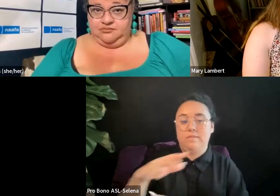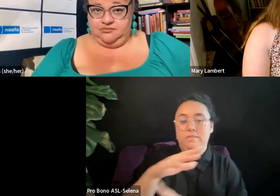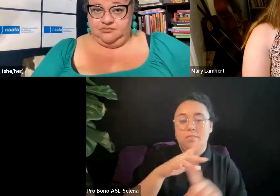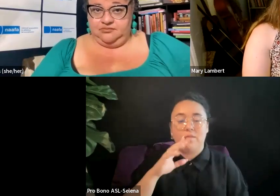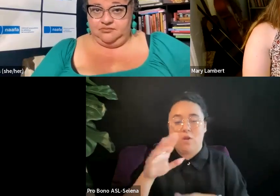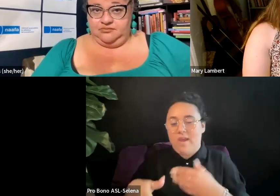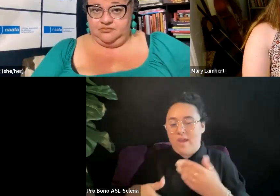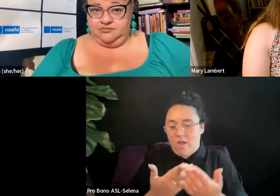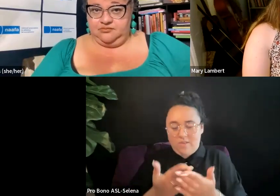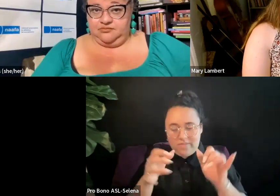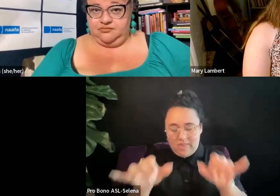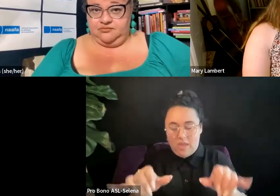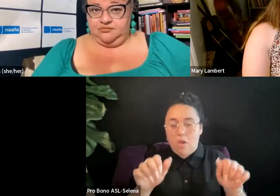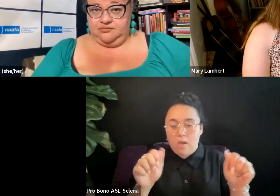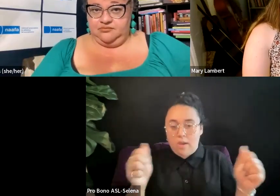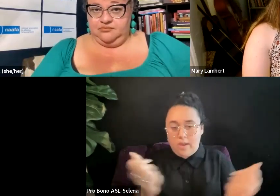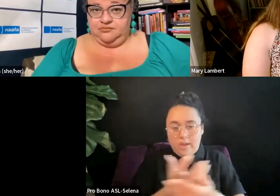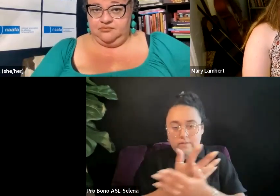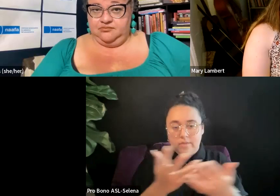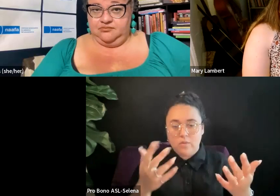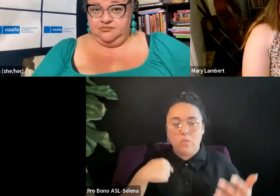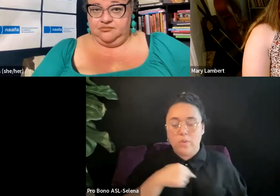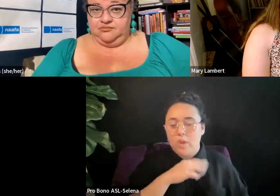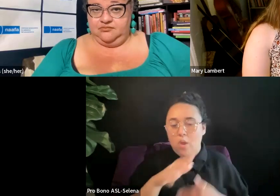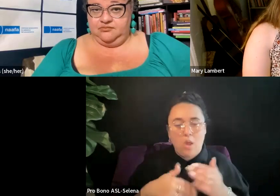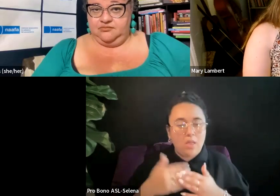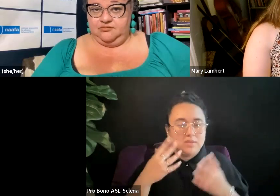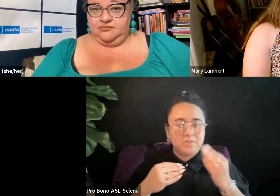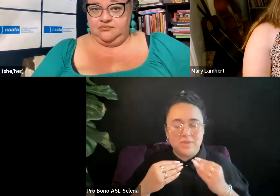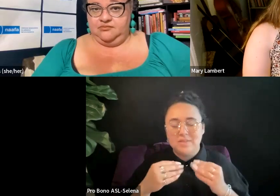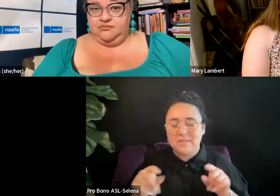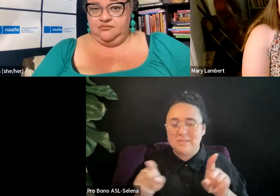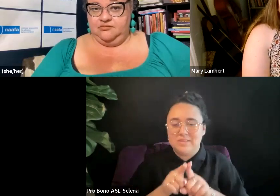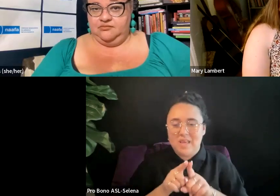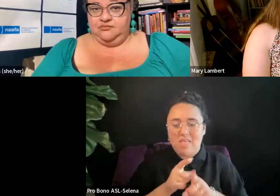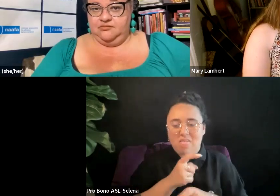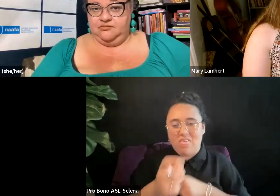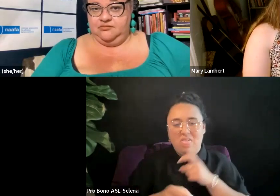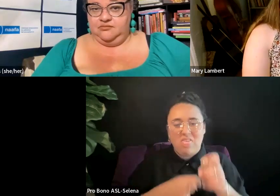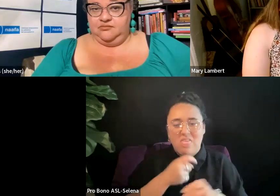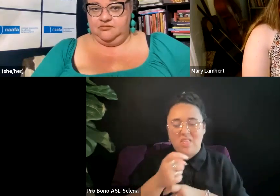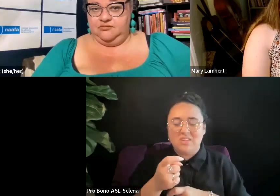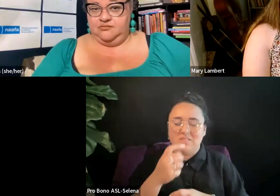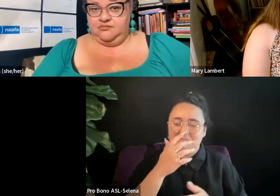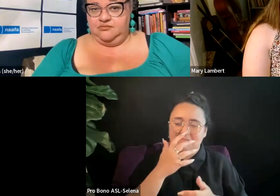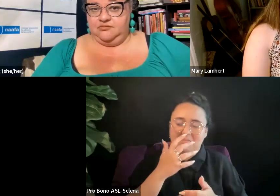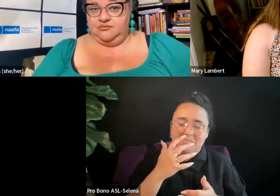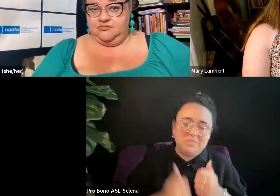We're all subject to the same kind of hostility, and we all have to make those really difficult decisions